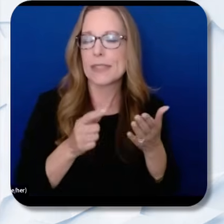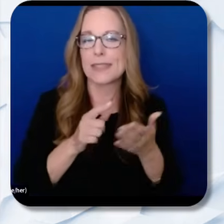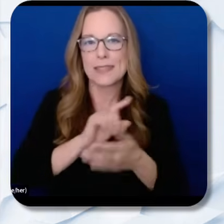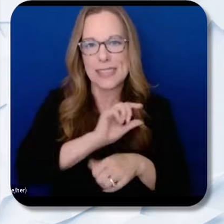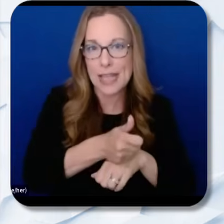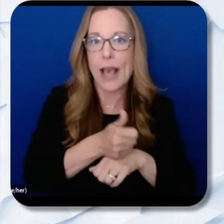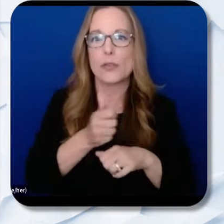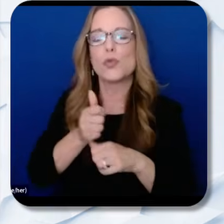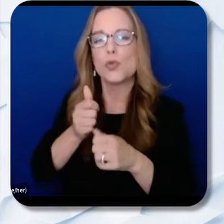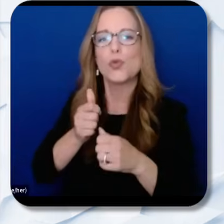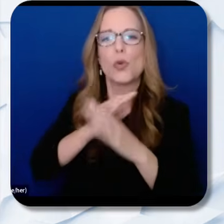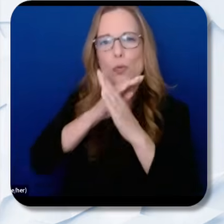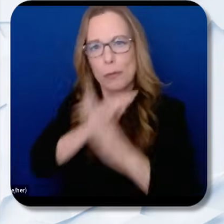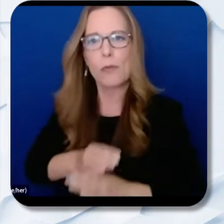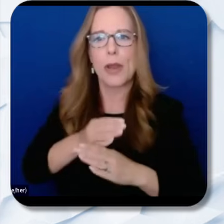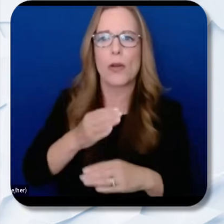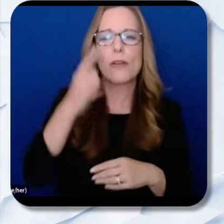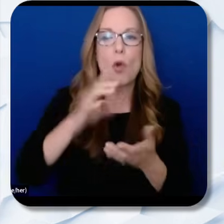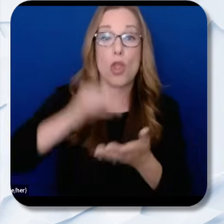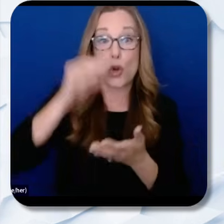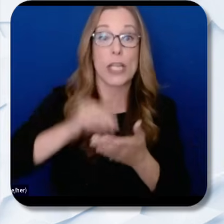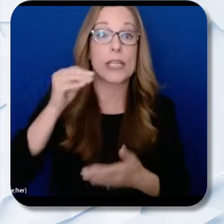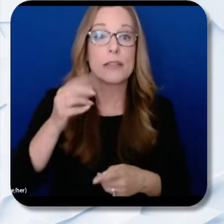As the nation's second largest school district, LA Unified